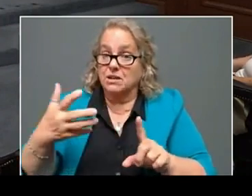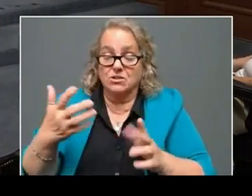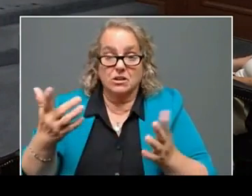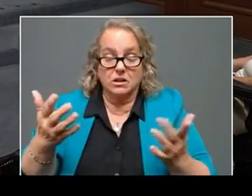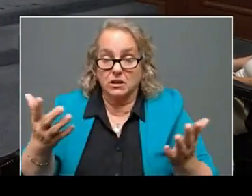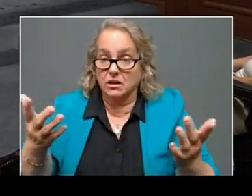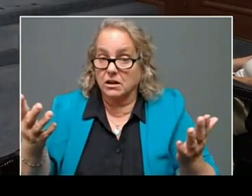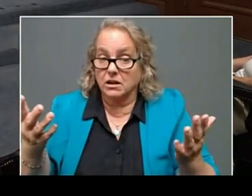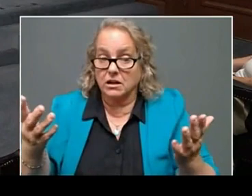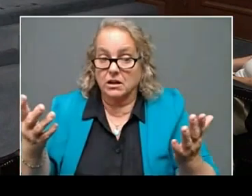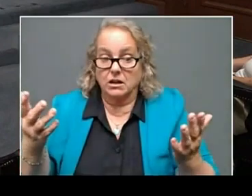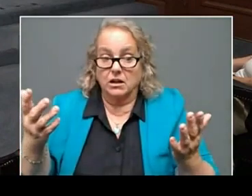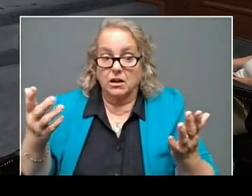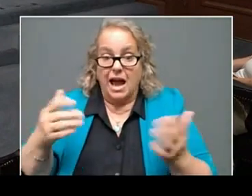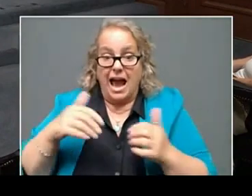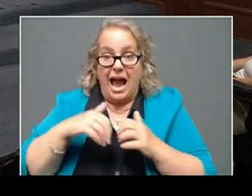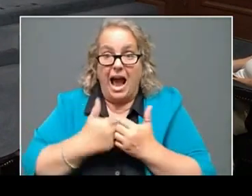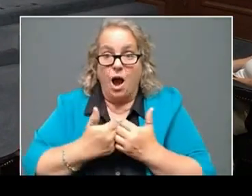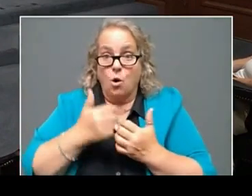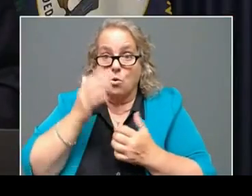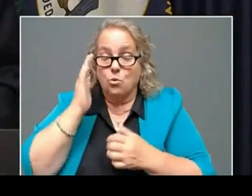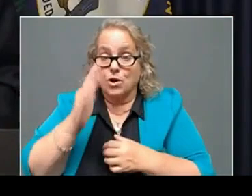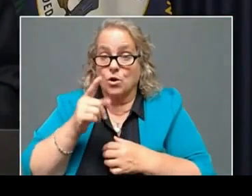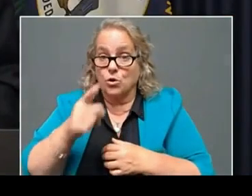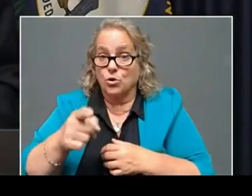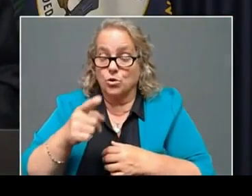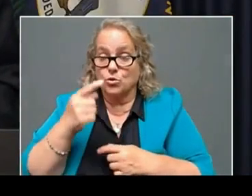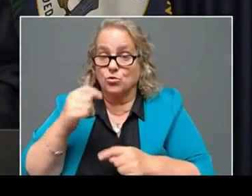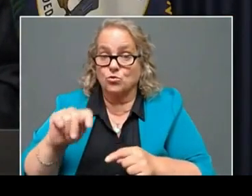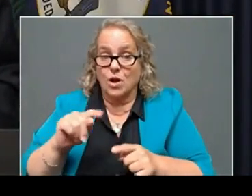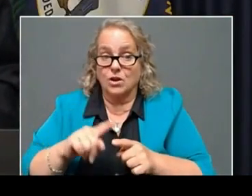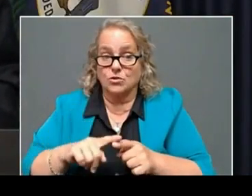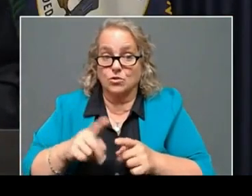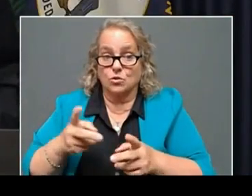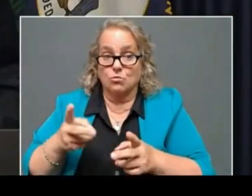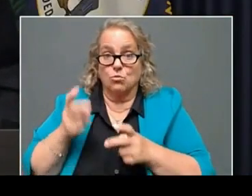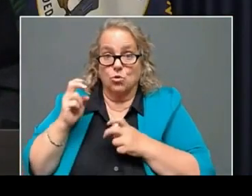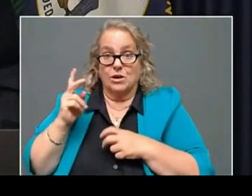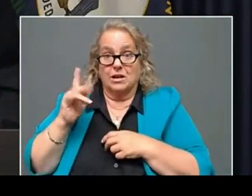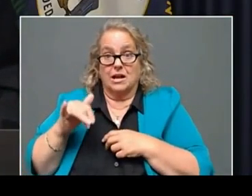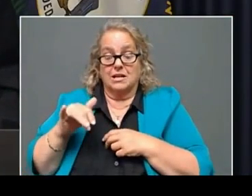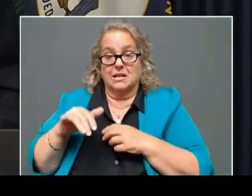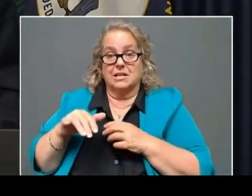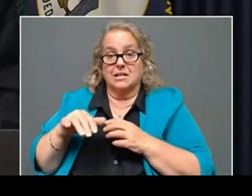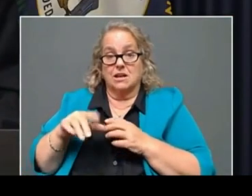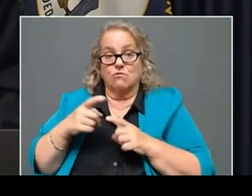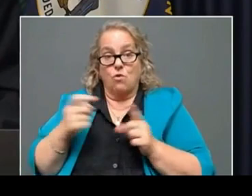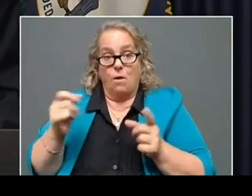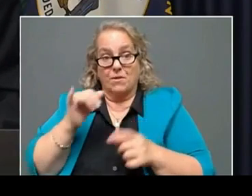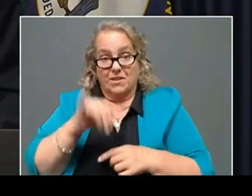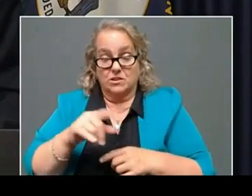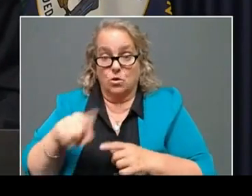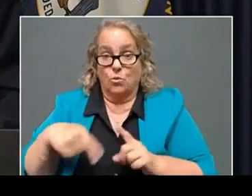are you gonna be able to wean Kentucky ins away from these benefits that they'll be loopy losing over the next couple of months? Well, there are a